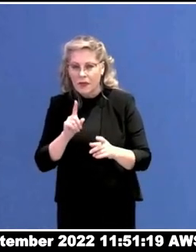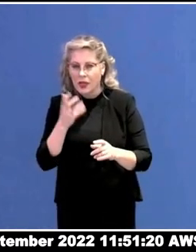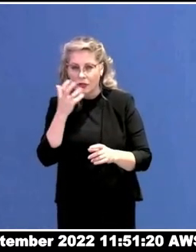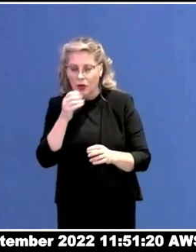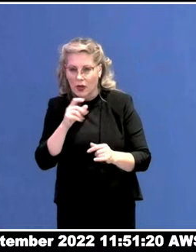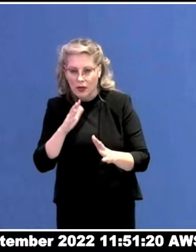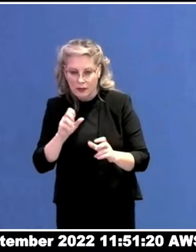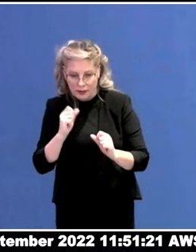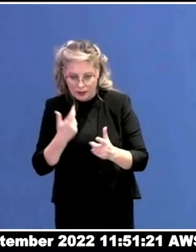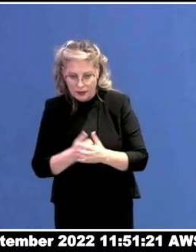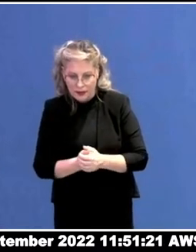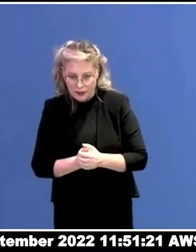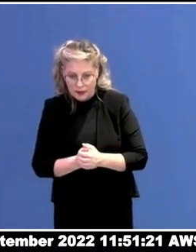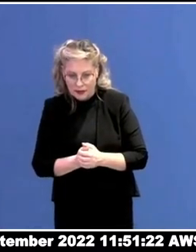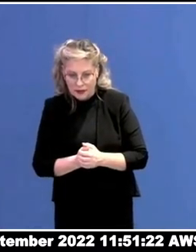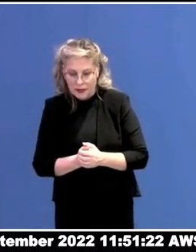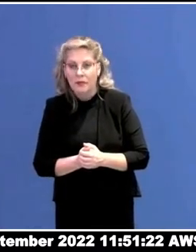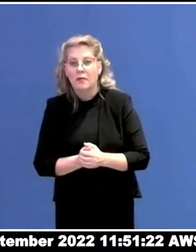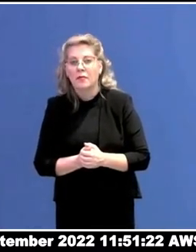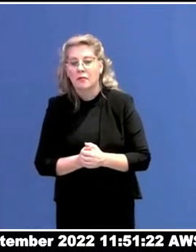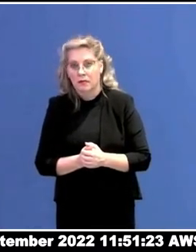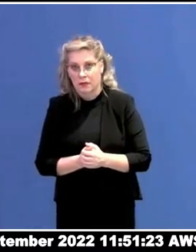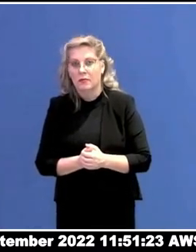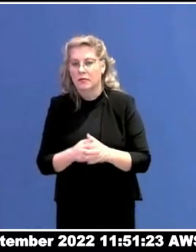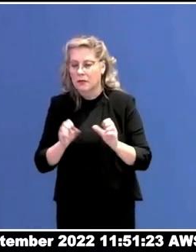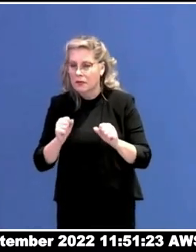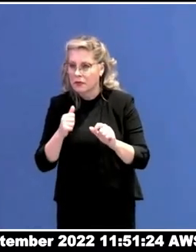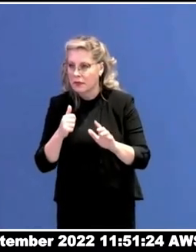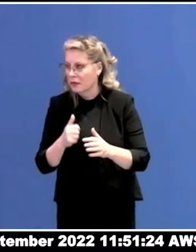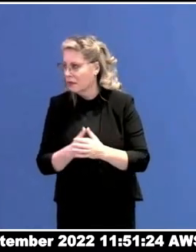Sorry. MS McMAHON: You said there were 18 girls when you - Sorry, just getting over a cough.